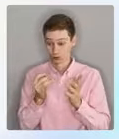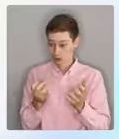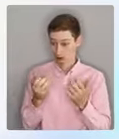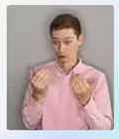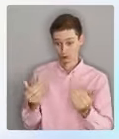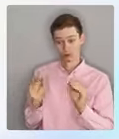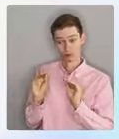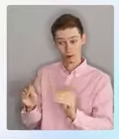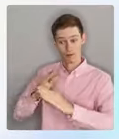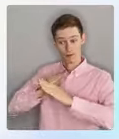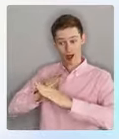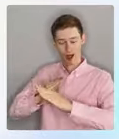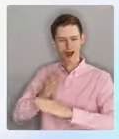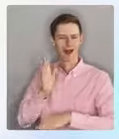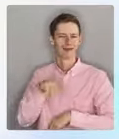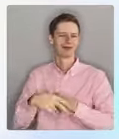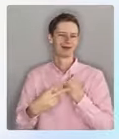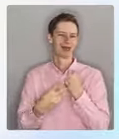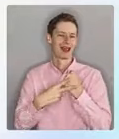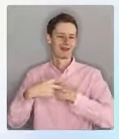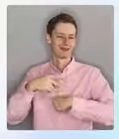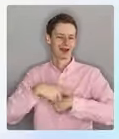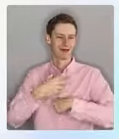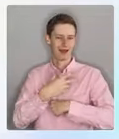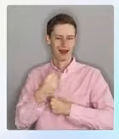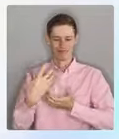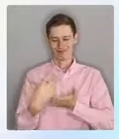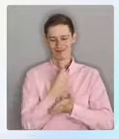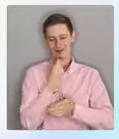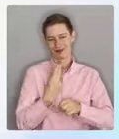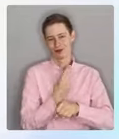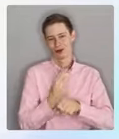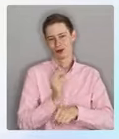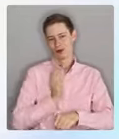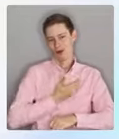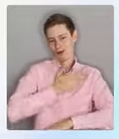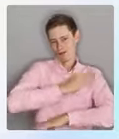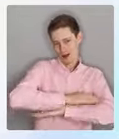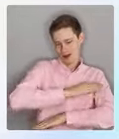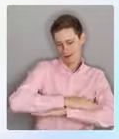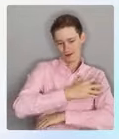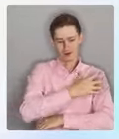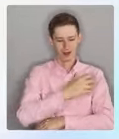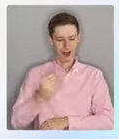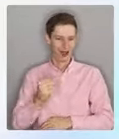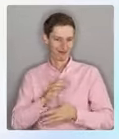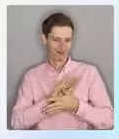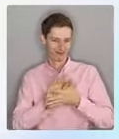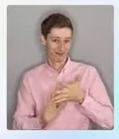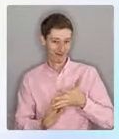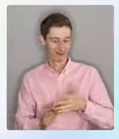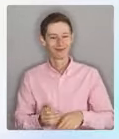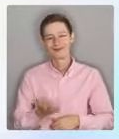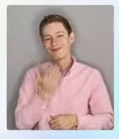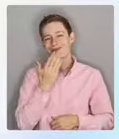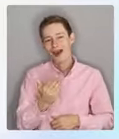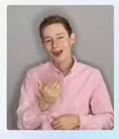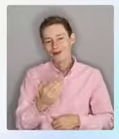But if you are going to have blocking, why not save yourself some time while simultaneously leveling it up